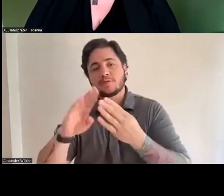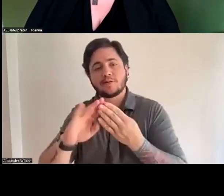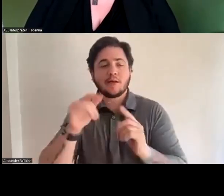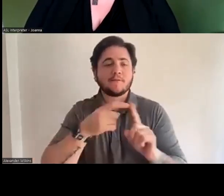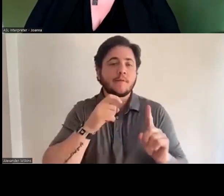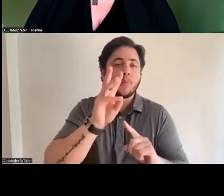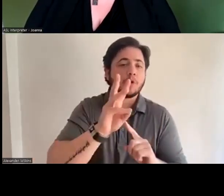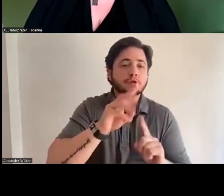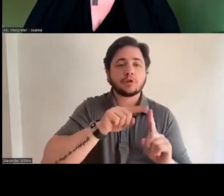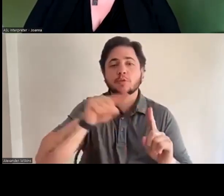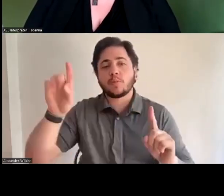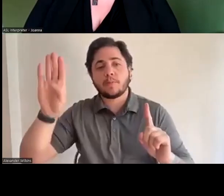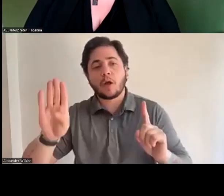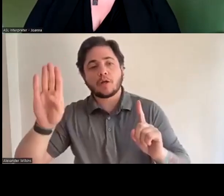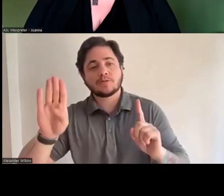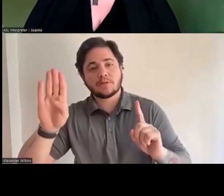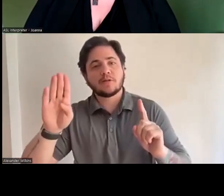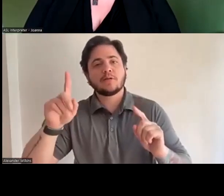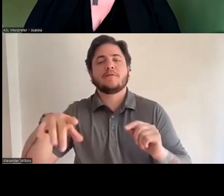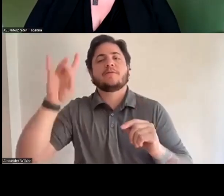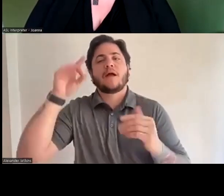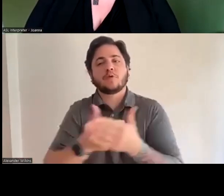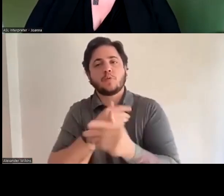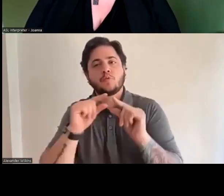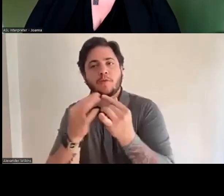person, you know, to it's not easy for a deaf person to say go from Worcester